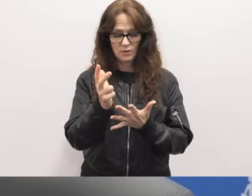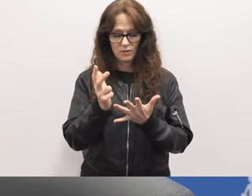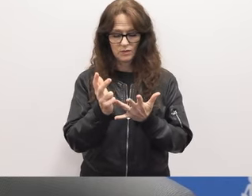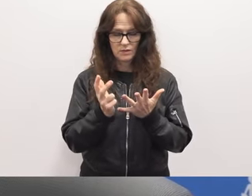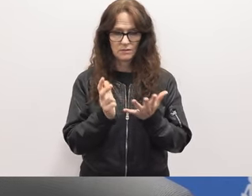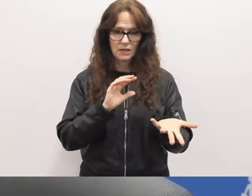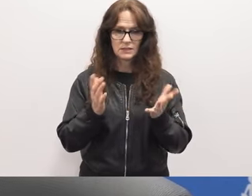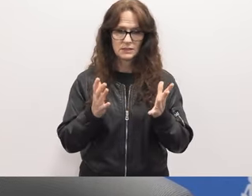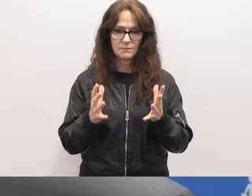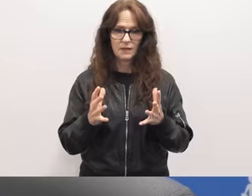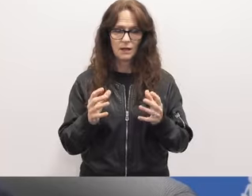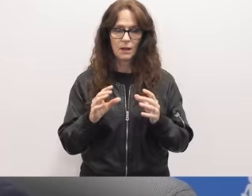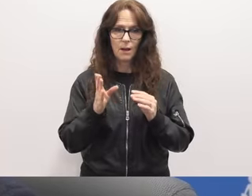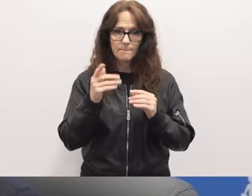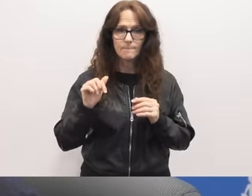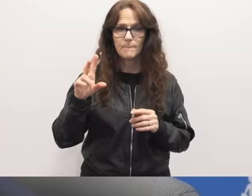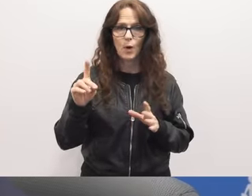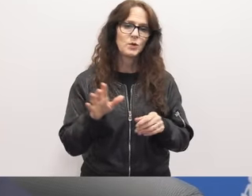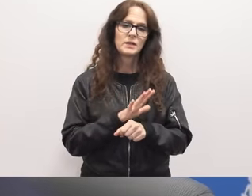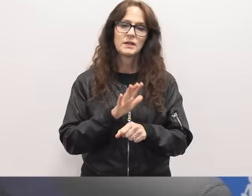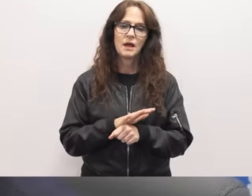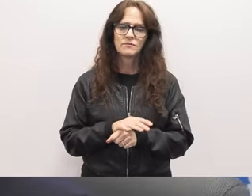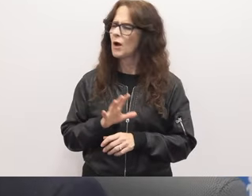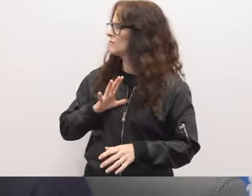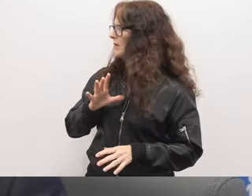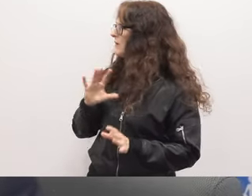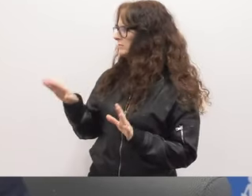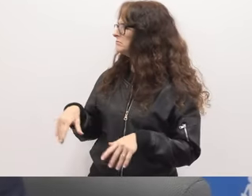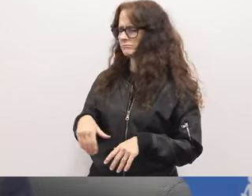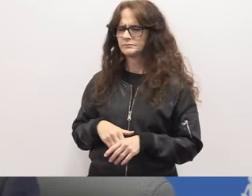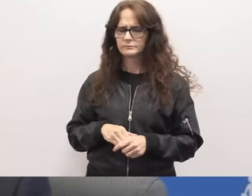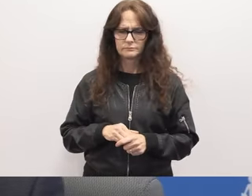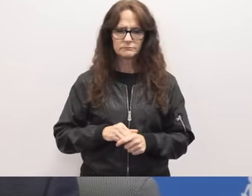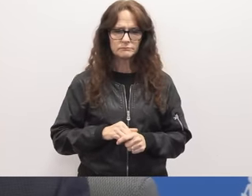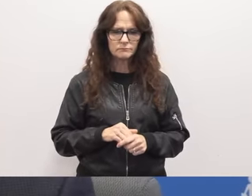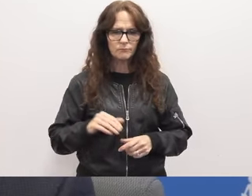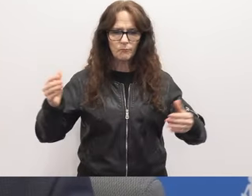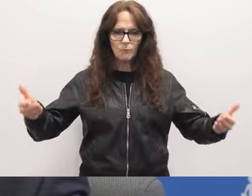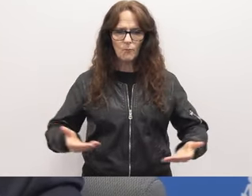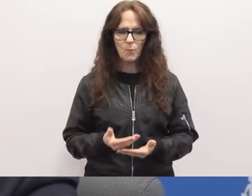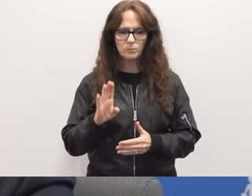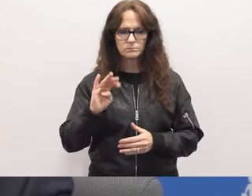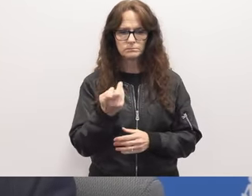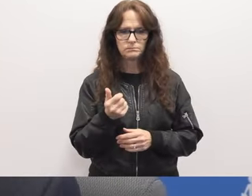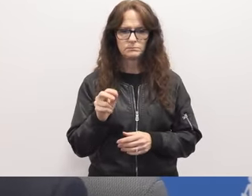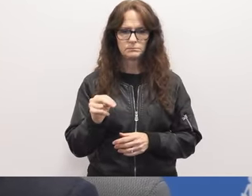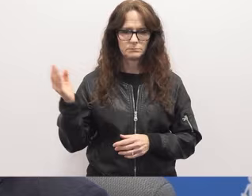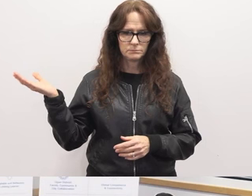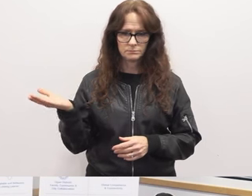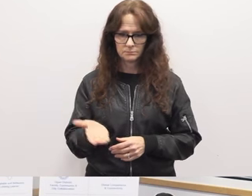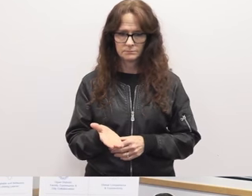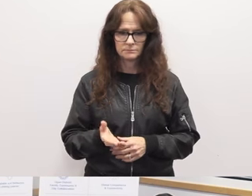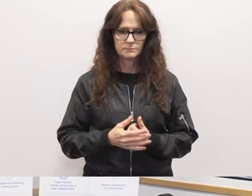so just more more about that. [Jill Baker] Yeah. Invite Brian into the conversation and any other-